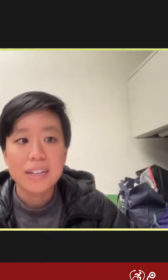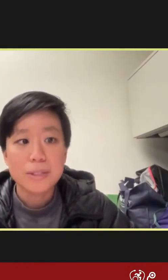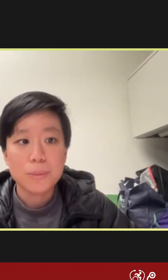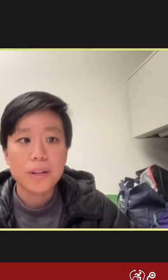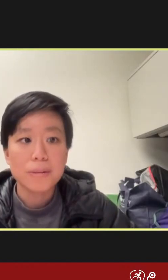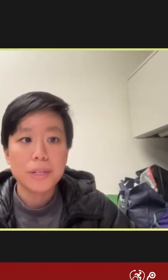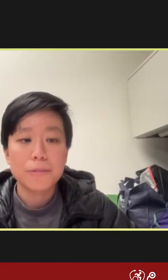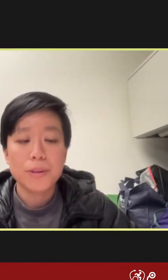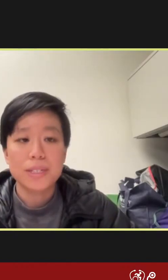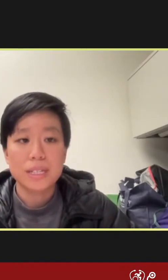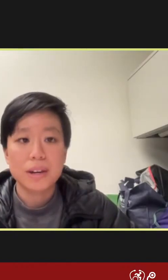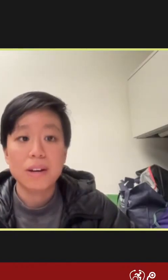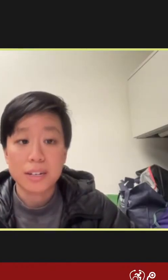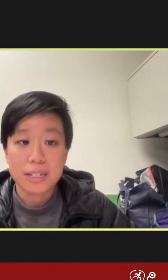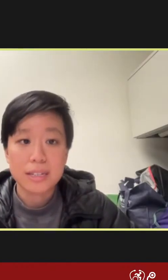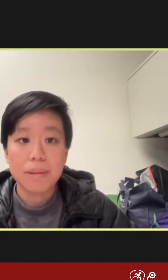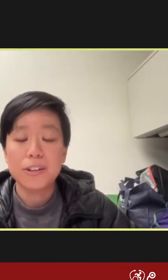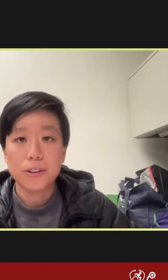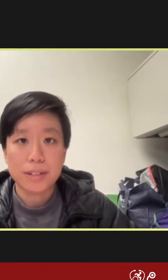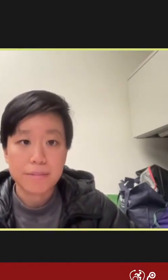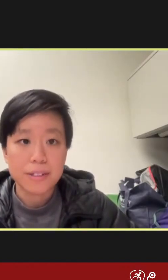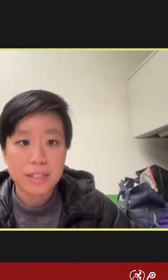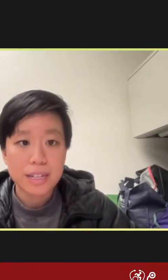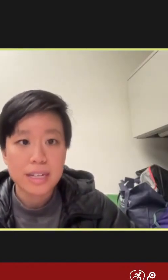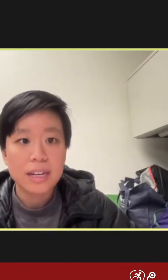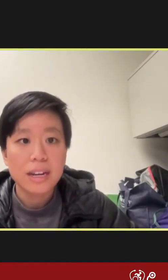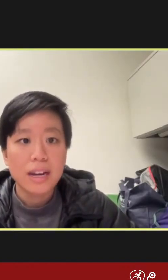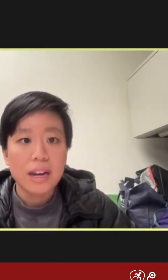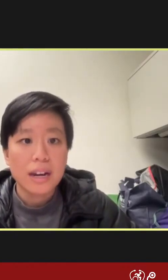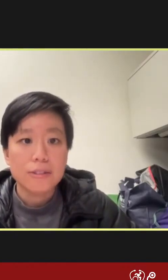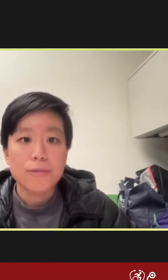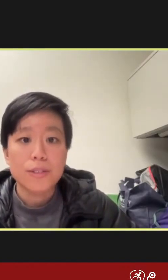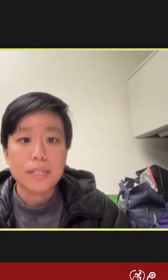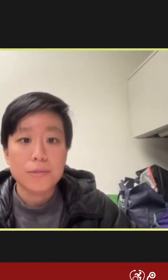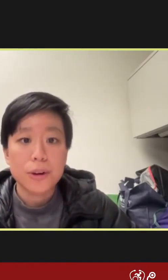His work which focuses on autism and neurodiversity traverses from multimodal